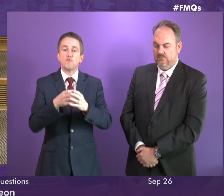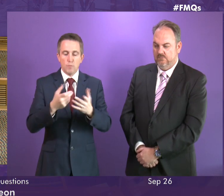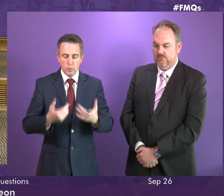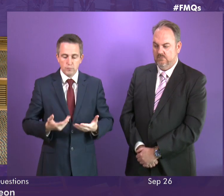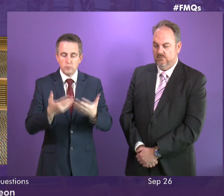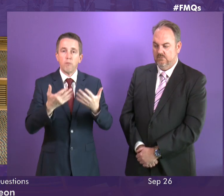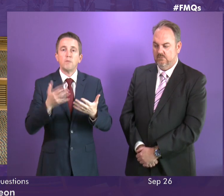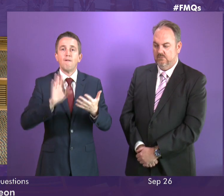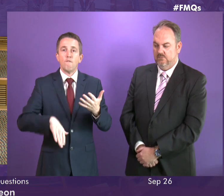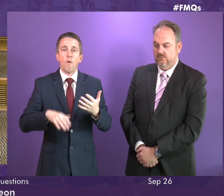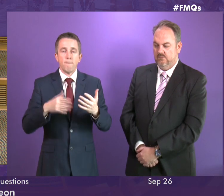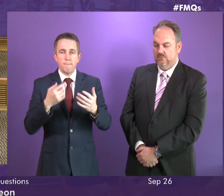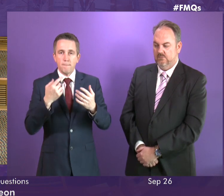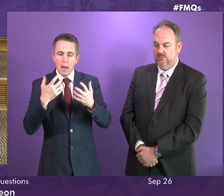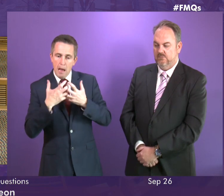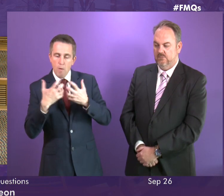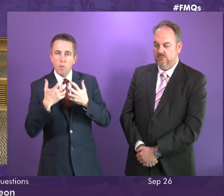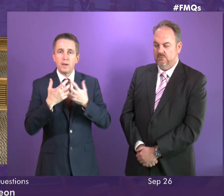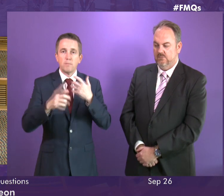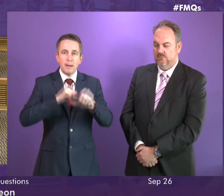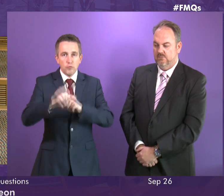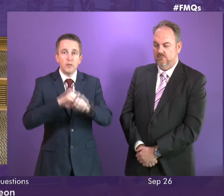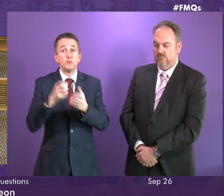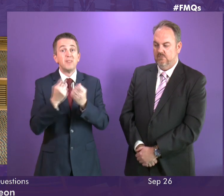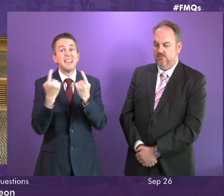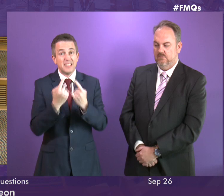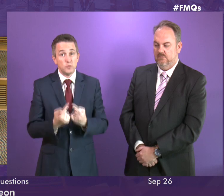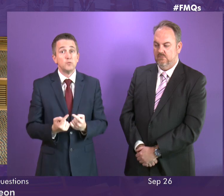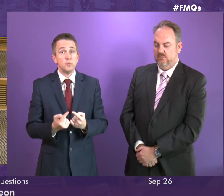and consular services to inform us on how we might make progress on the issue. We continue